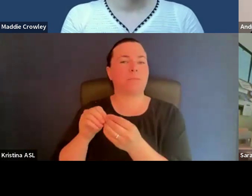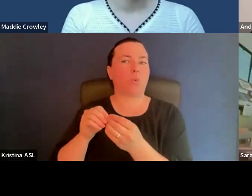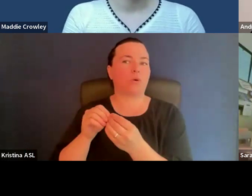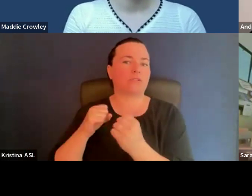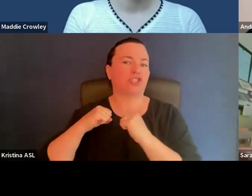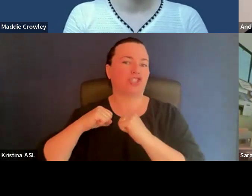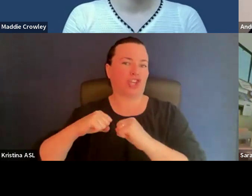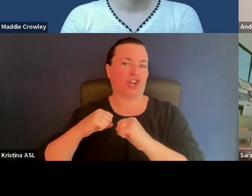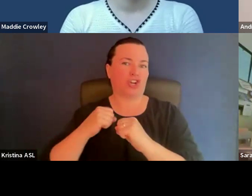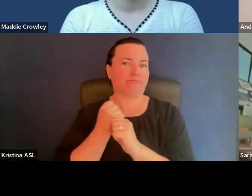that you got this.